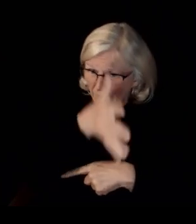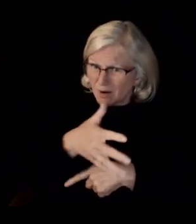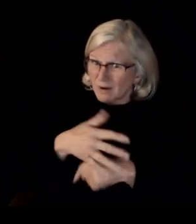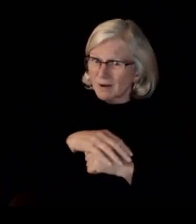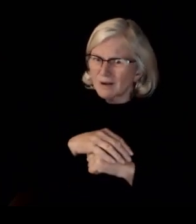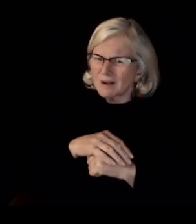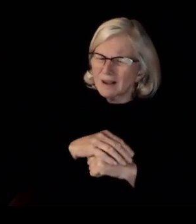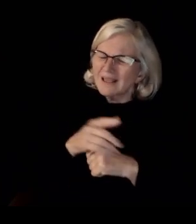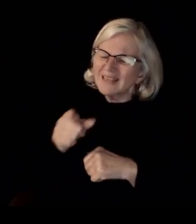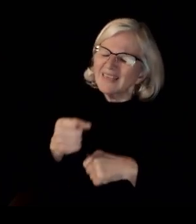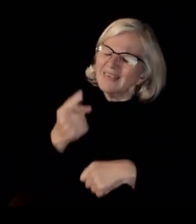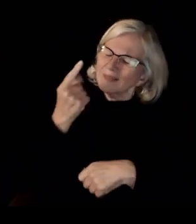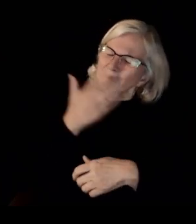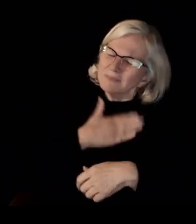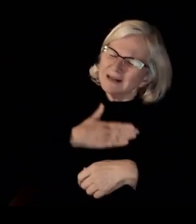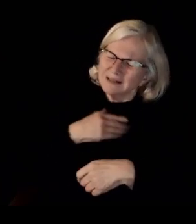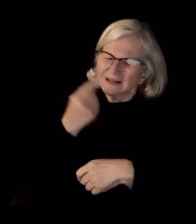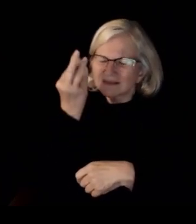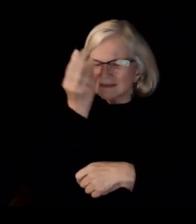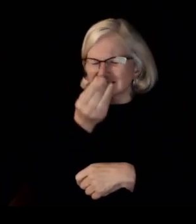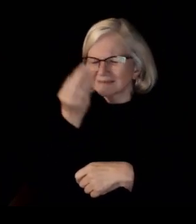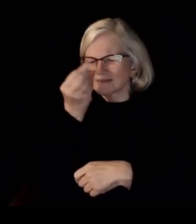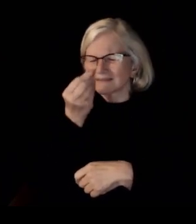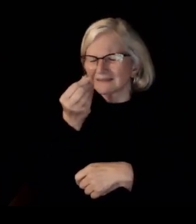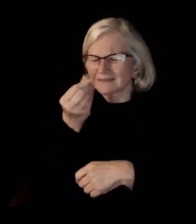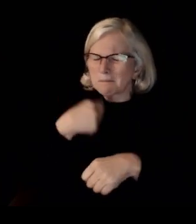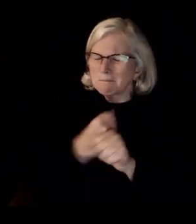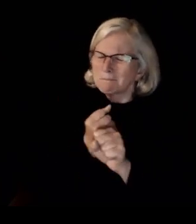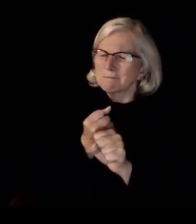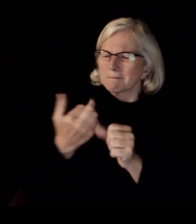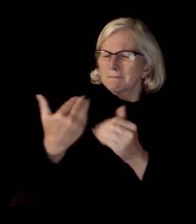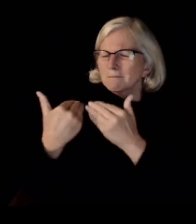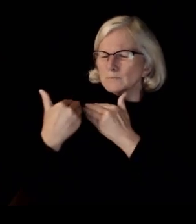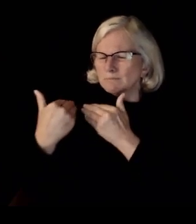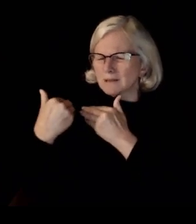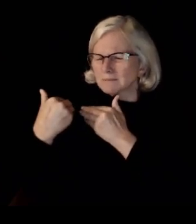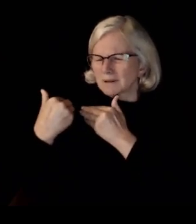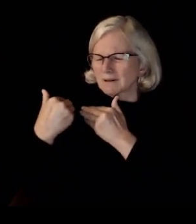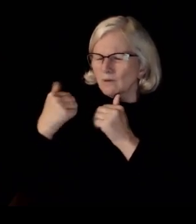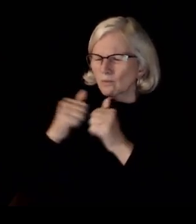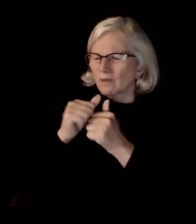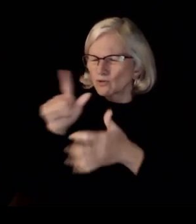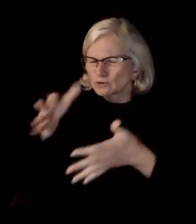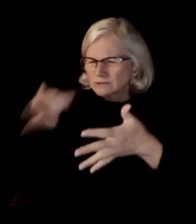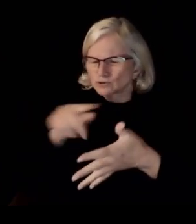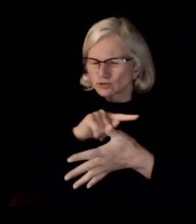now as there's much more social interaction is we're no longer seeing necessarily the